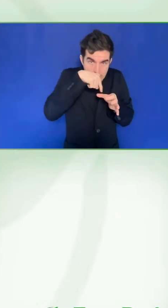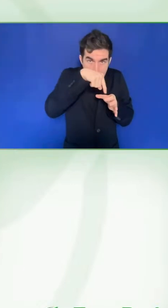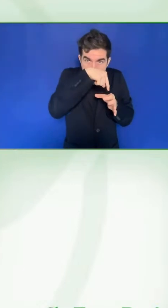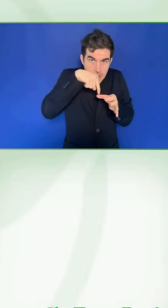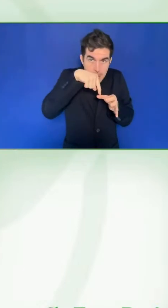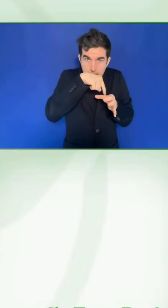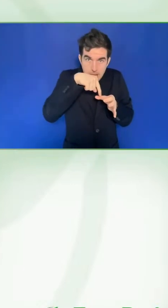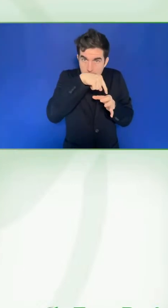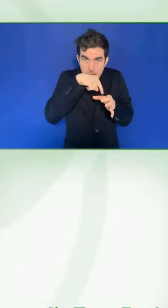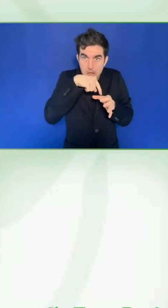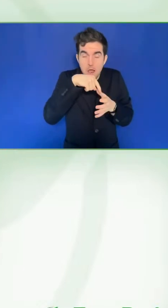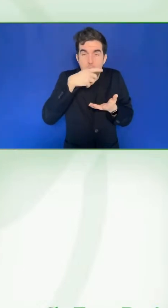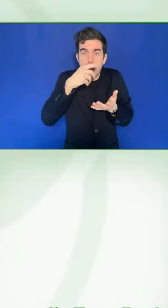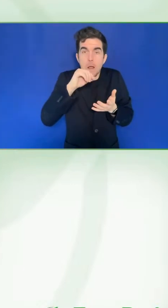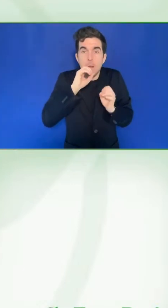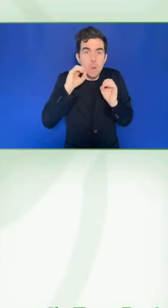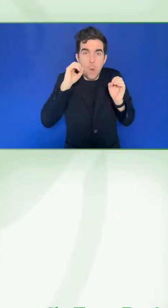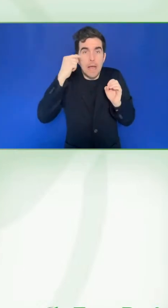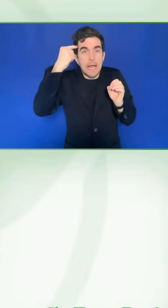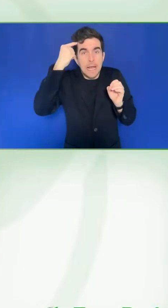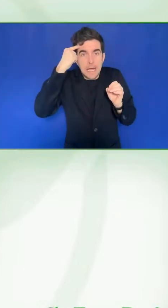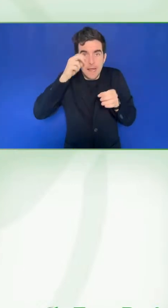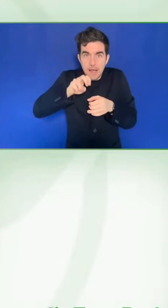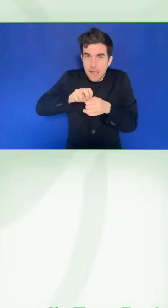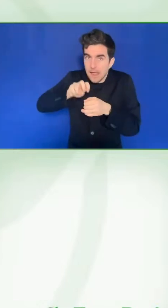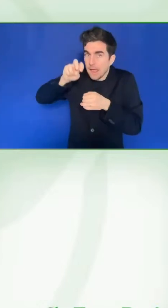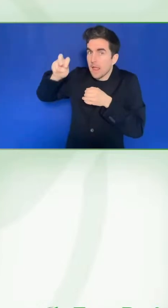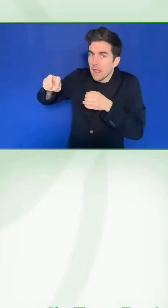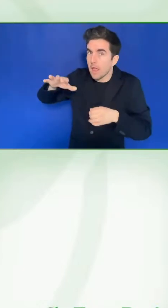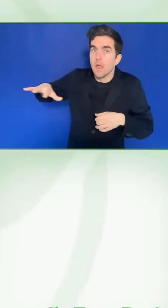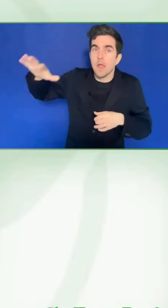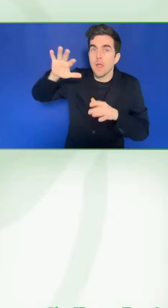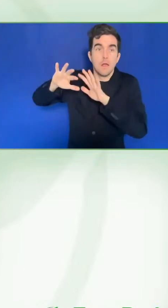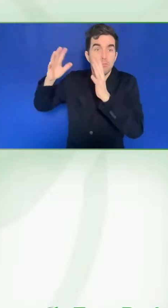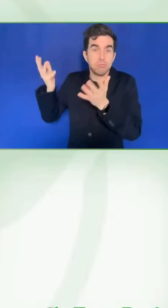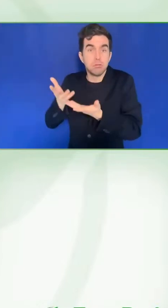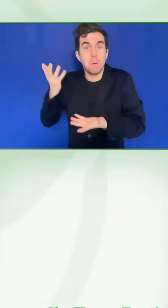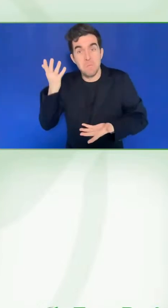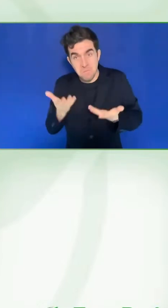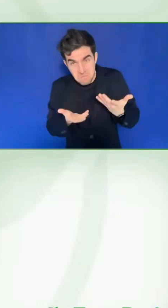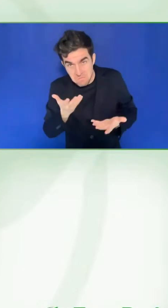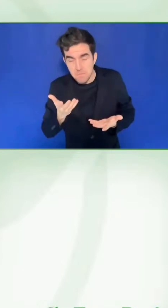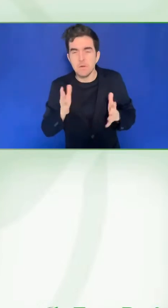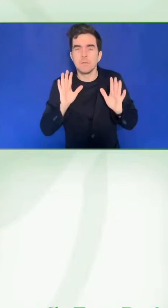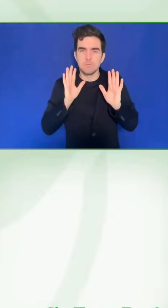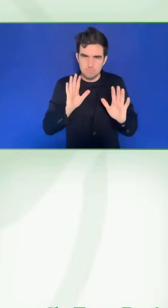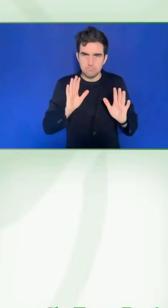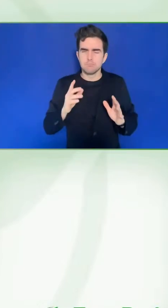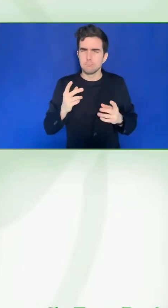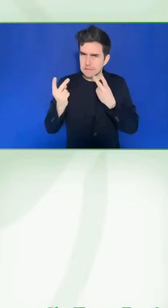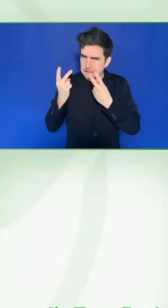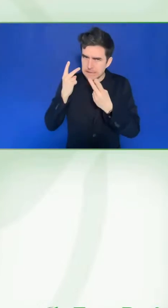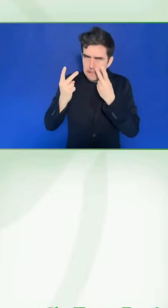I would like to present a new view of disability where private companies in Japan can support people with disabilities. I am the chairman of the Chamber Of Commerce and Industry and I am also the vice-chairman of (unknown term). I would like to announce the two cases. The Chamber Of Commerce is everywhere in the city and the town for private companies, not public, not private but between public and private.